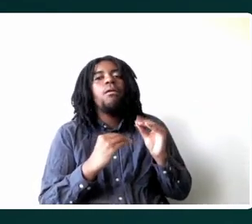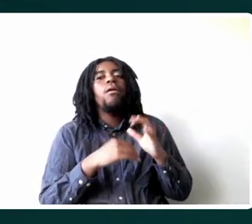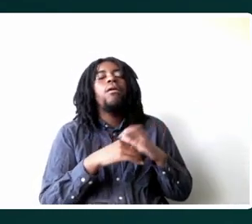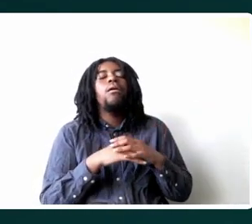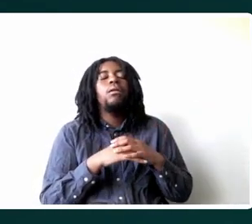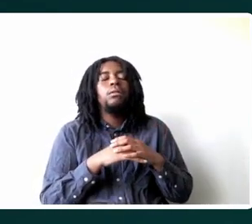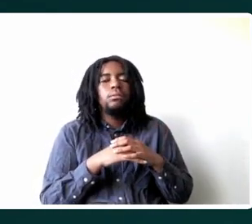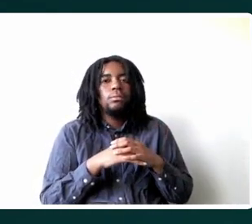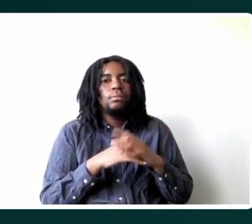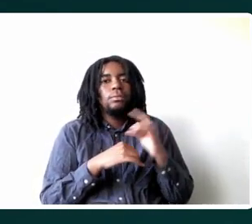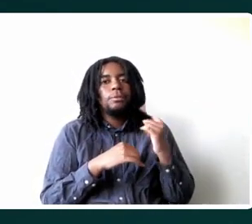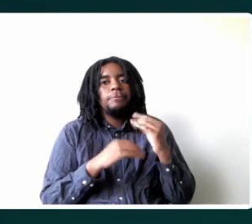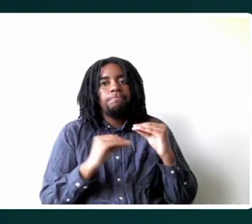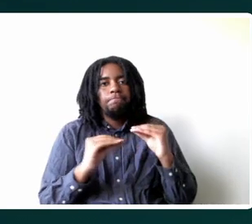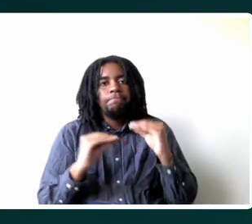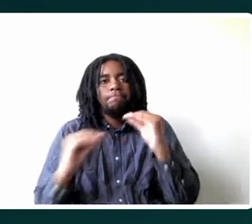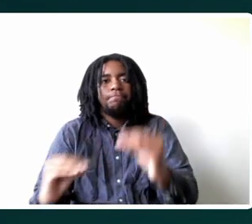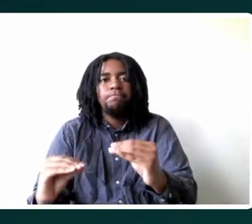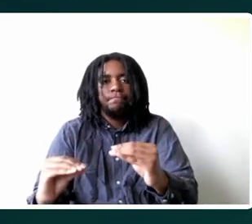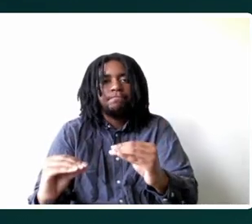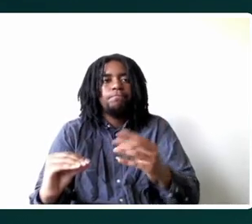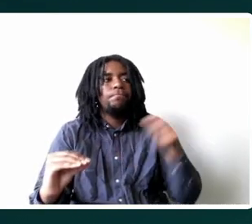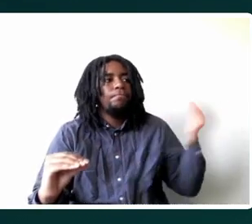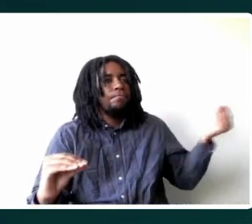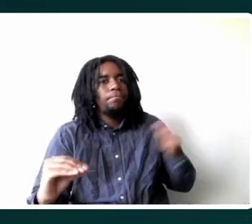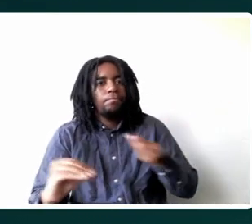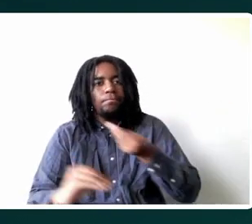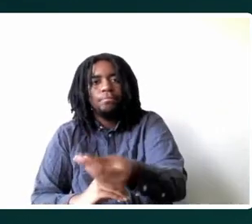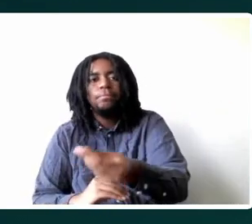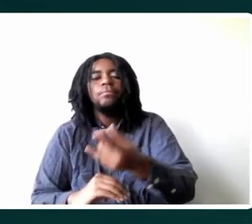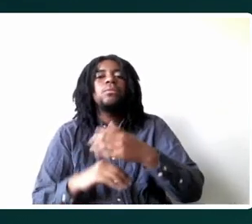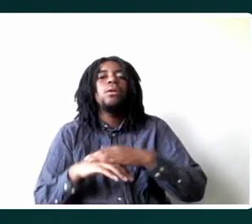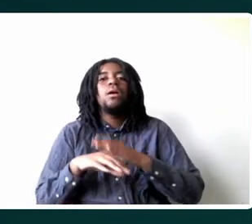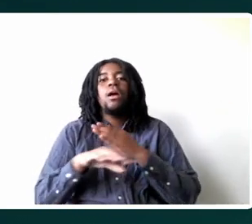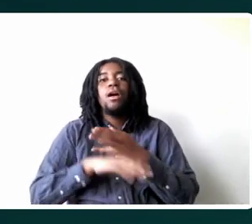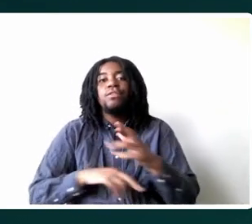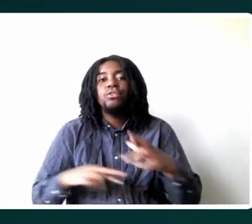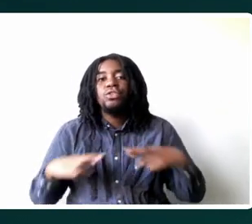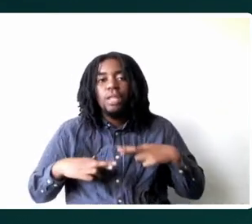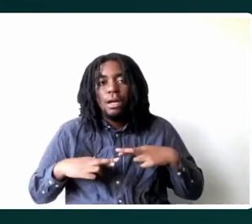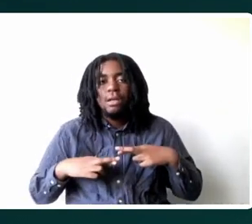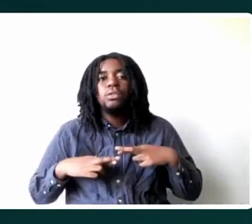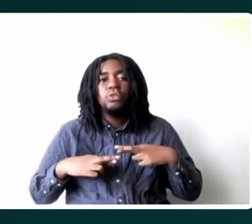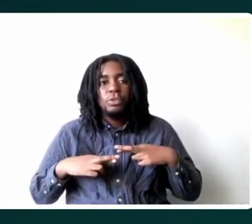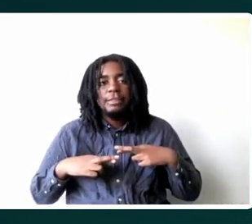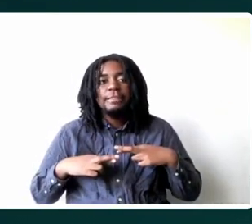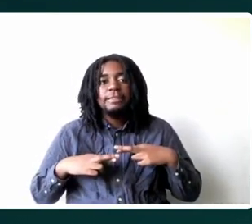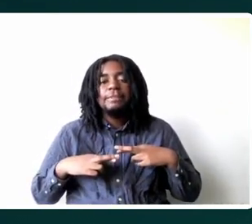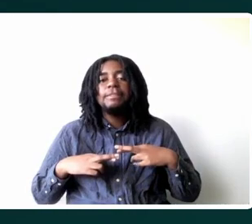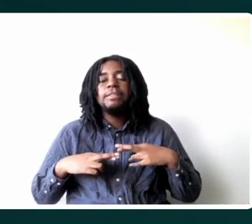throughout her lifetime, even after retiring from the D.C. Public Schools, really was committed to.